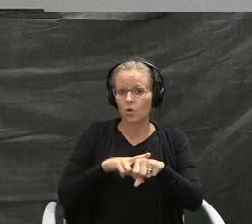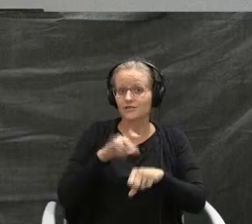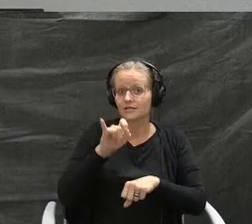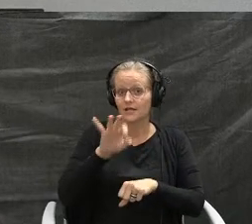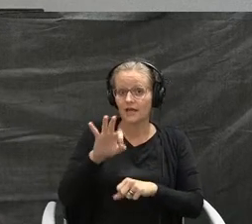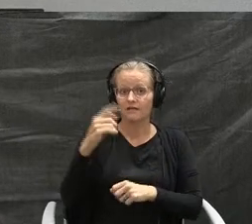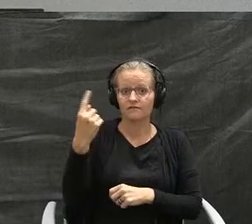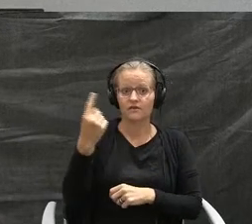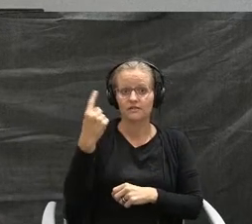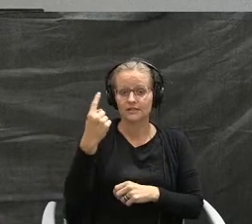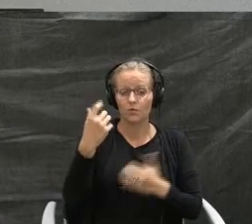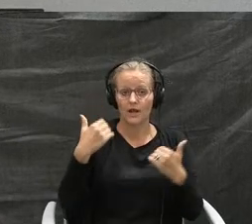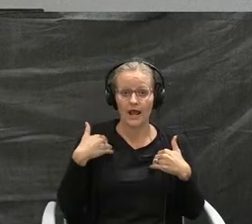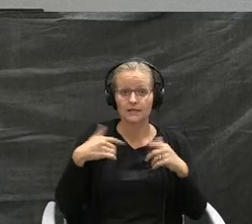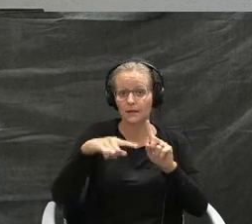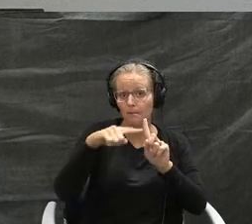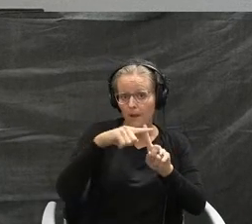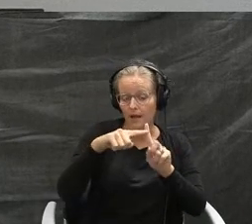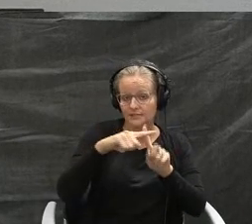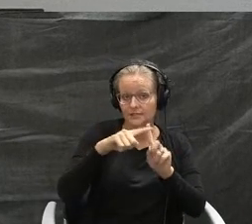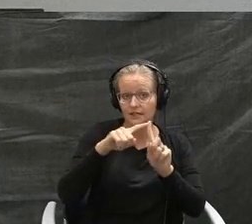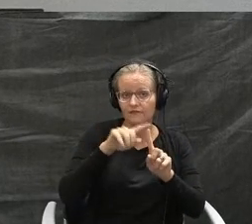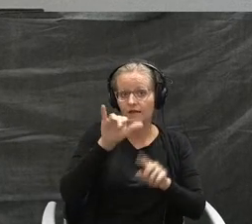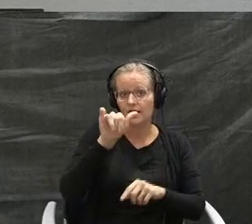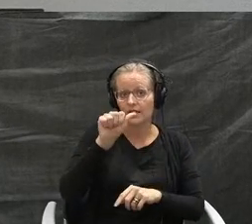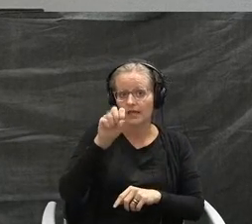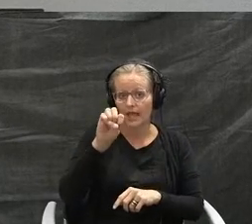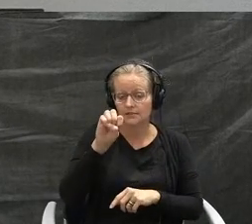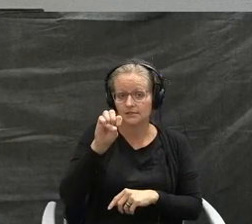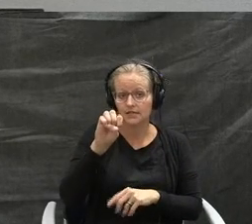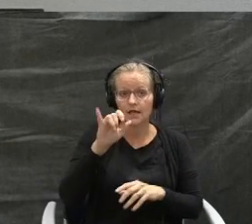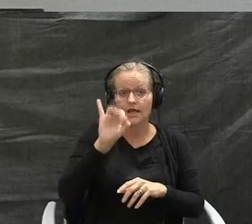having that happen. But if it is, it does happen, then there